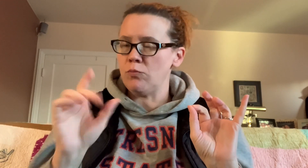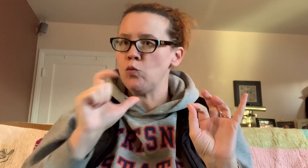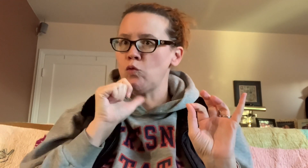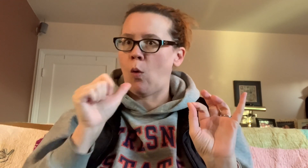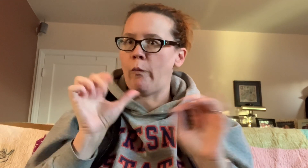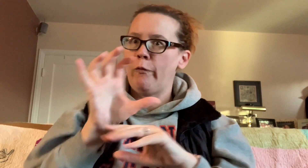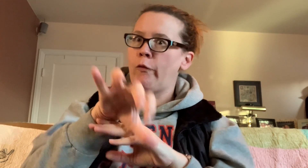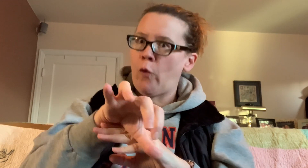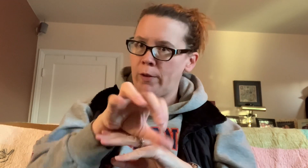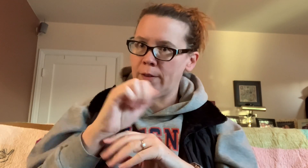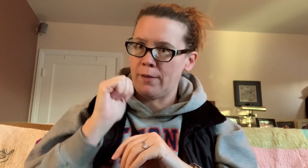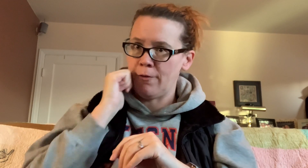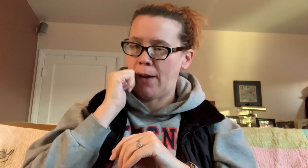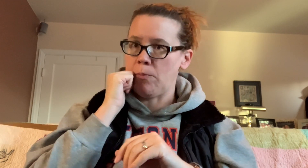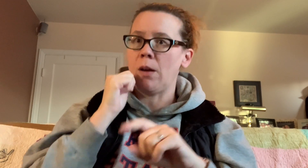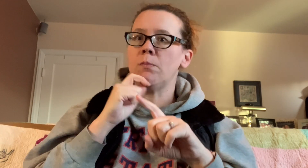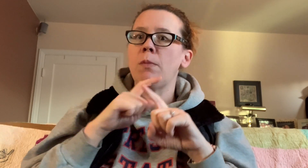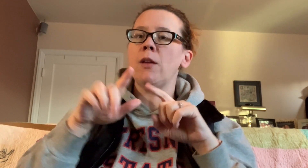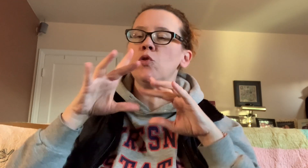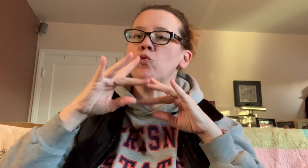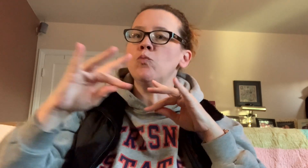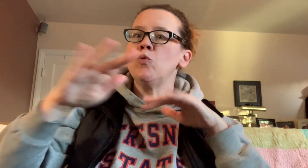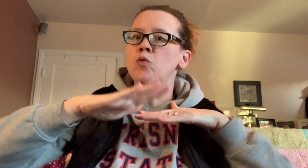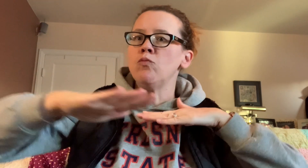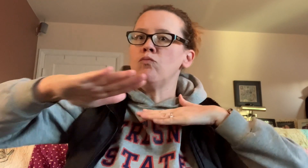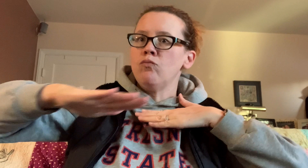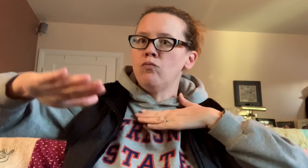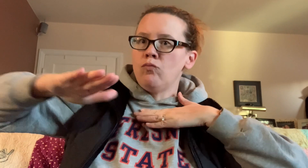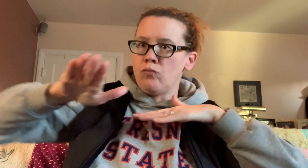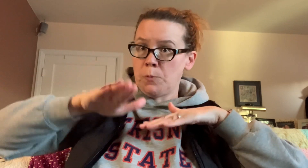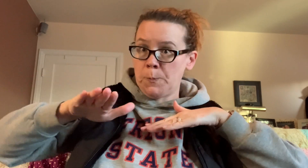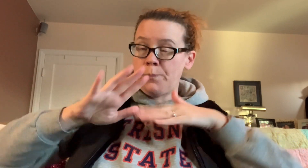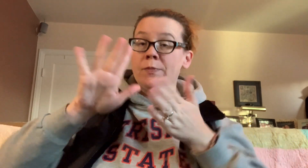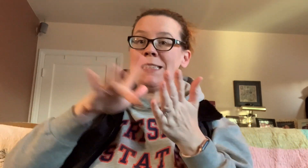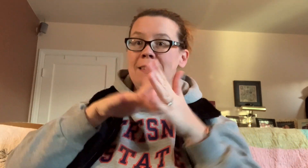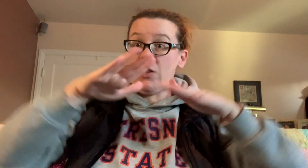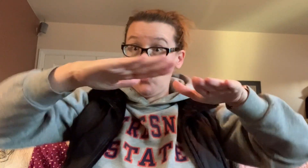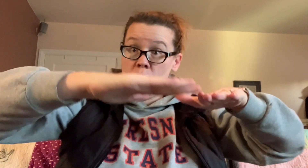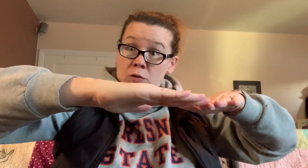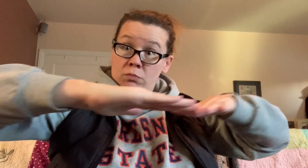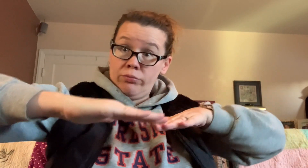So I want the quilt top to remain the same - without any stretching, but I also want it,